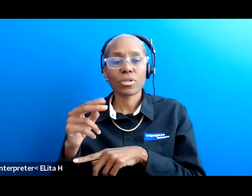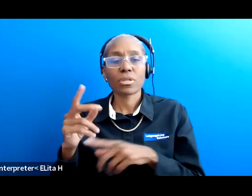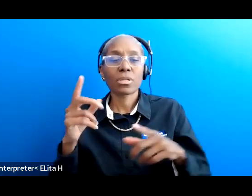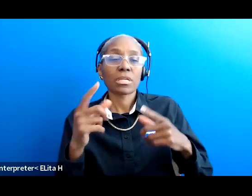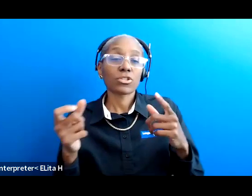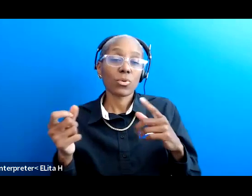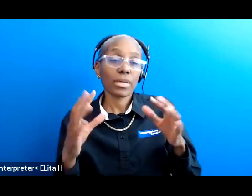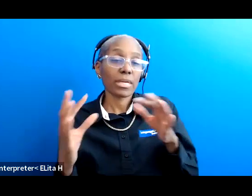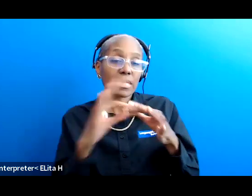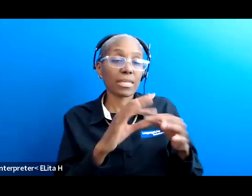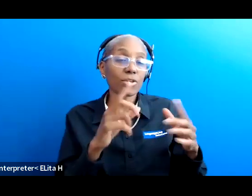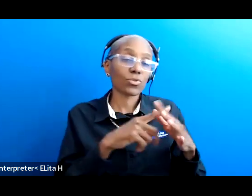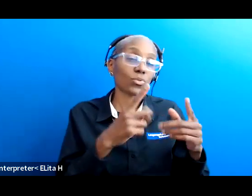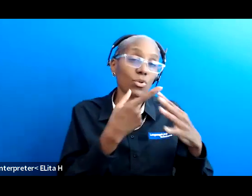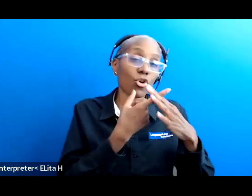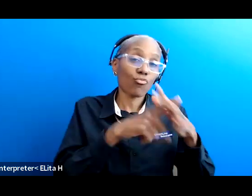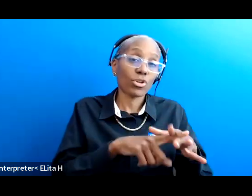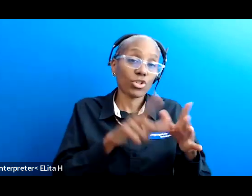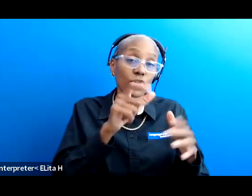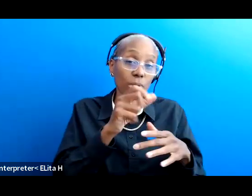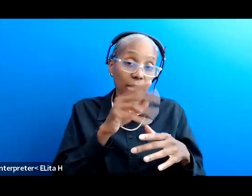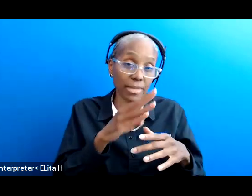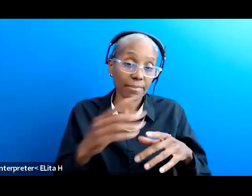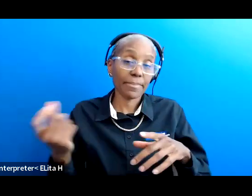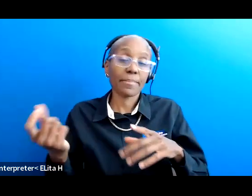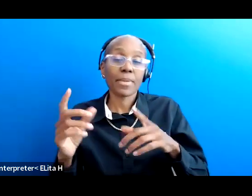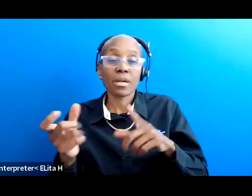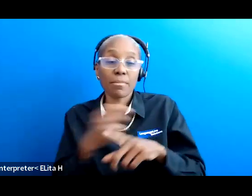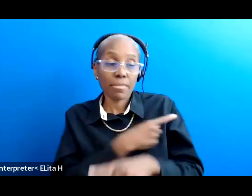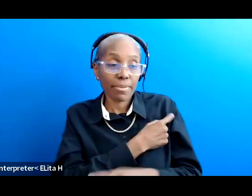residual limb, that then your brain is controlling the prosthesis.